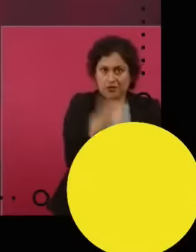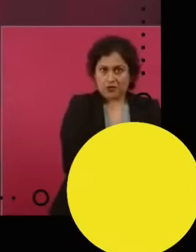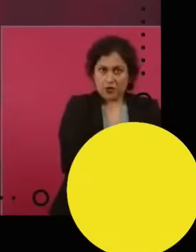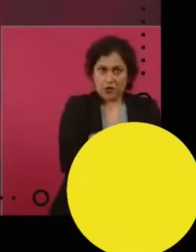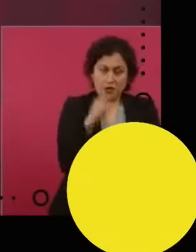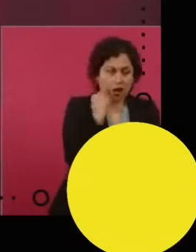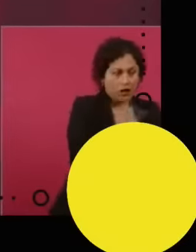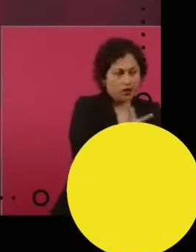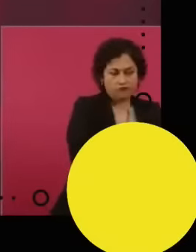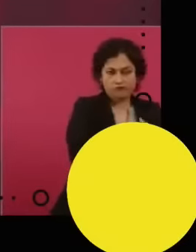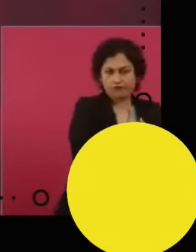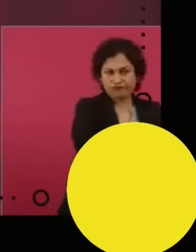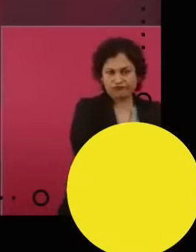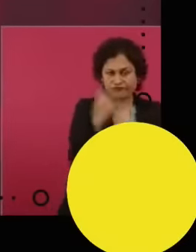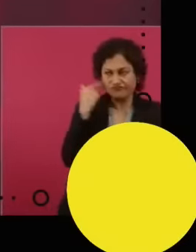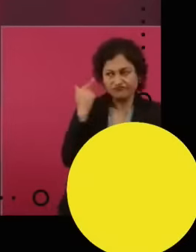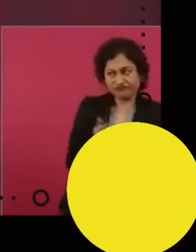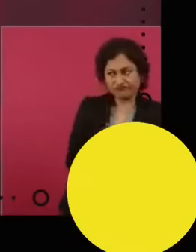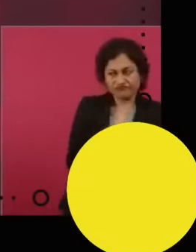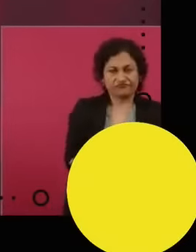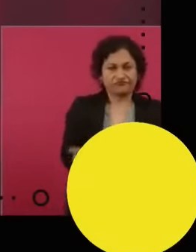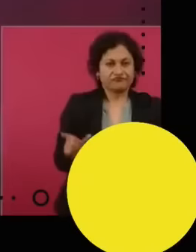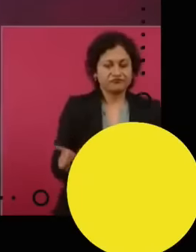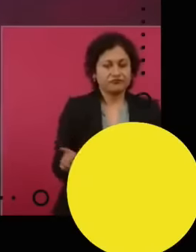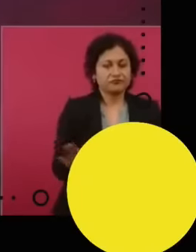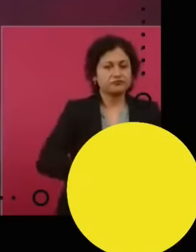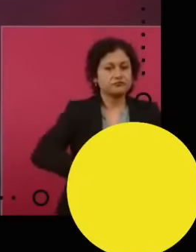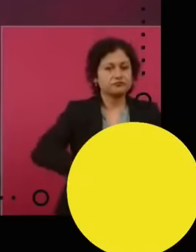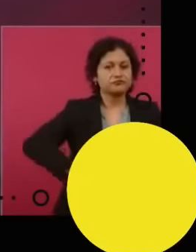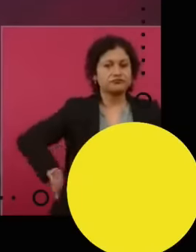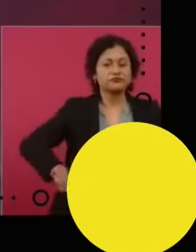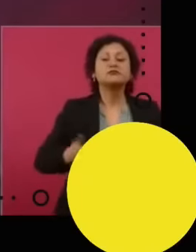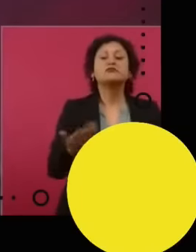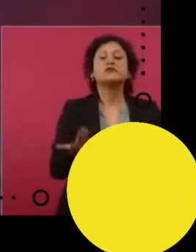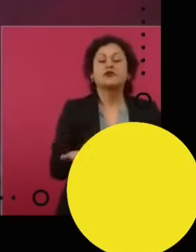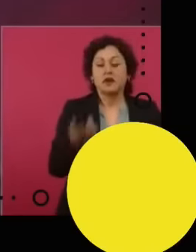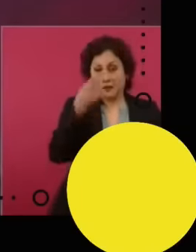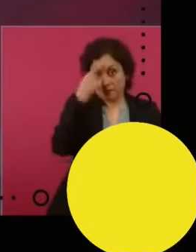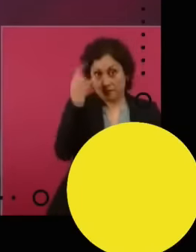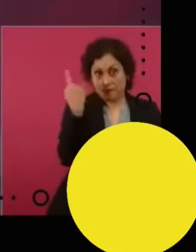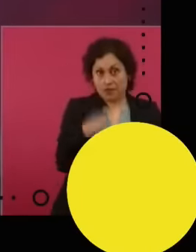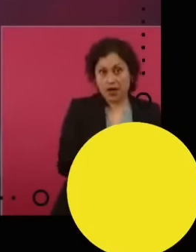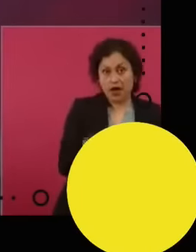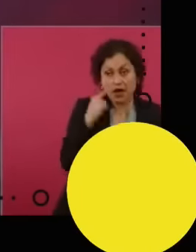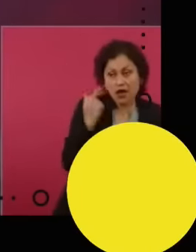drug trafficking preventing the introduction